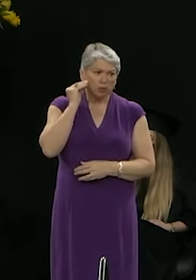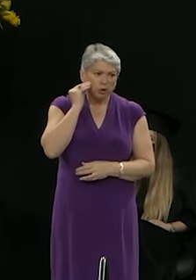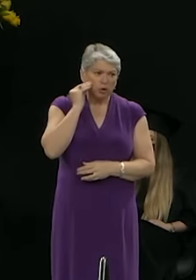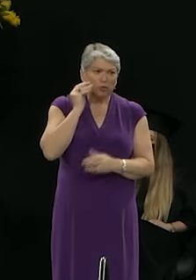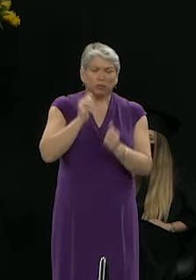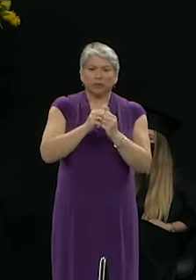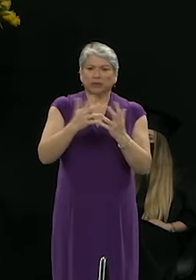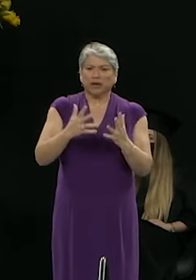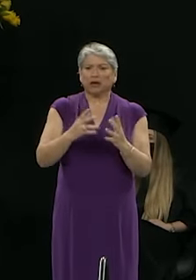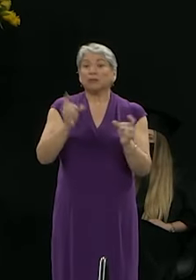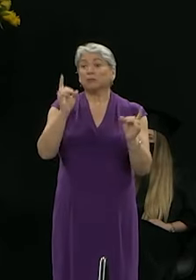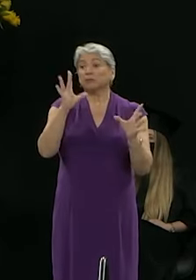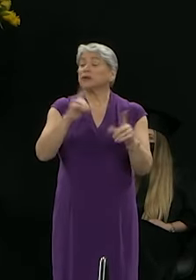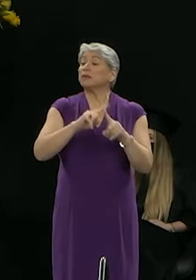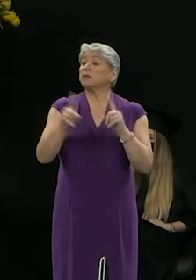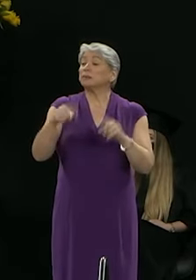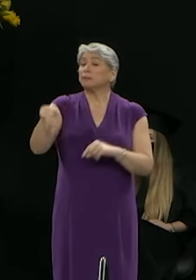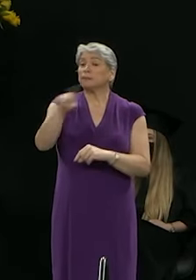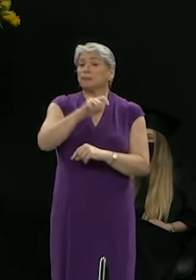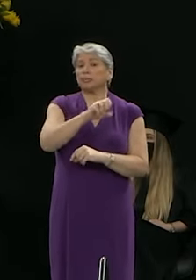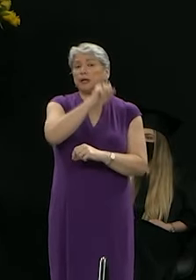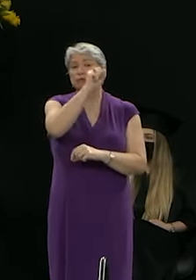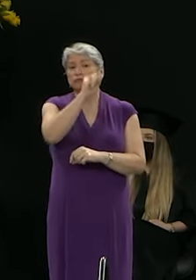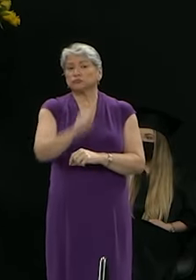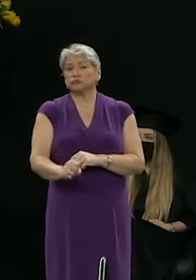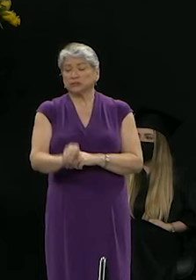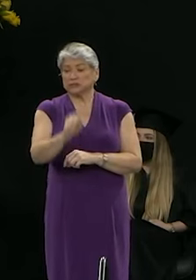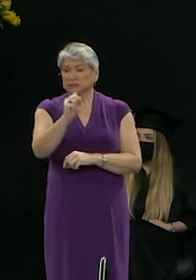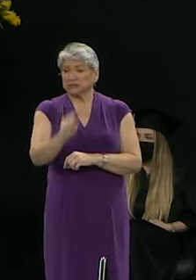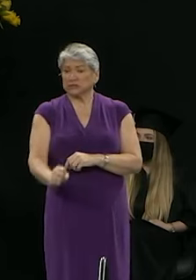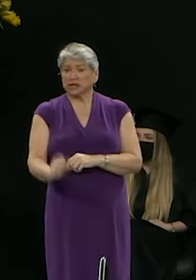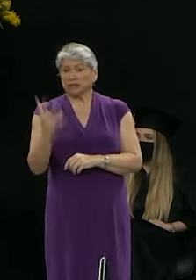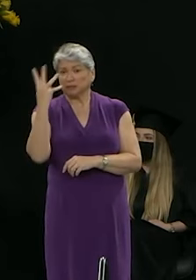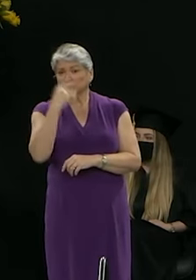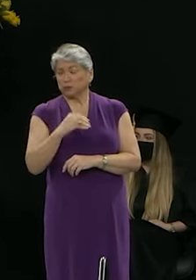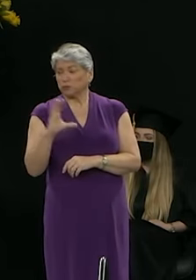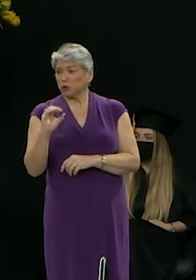Although, those of you that are traveling back down to the beautiful Mississippi Gulf Coast,